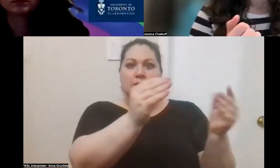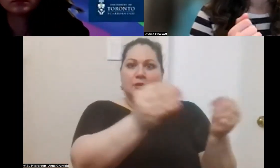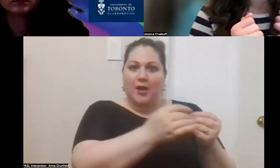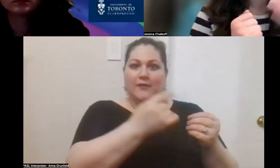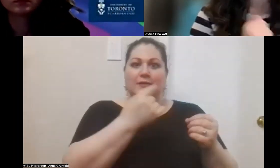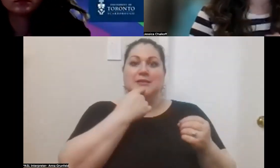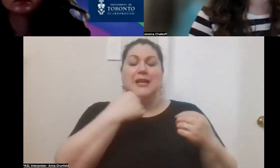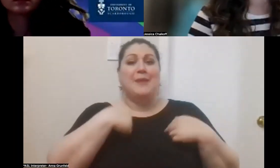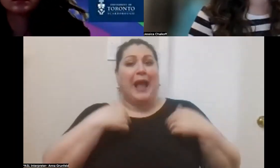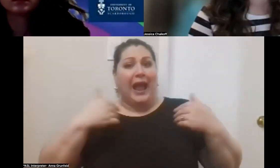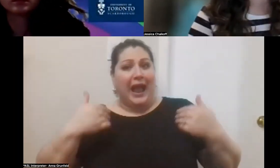How can I help this student?